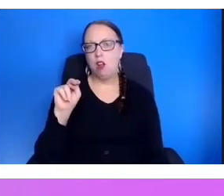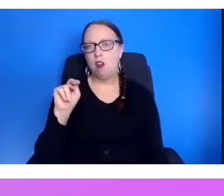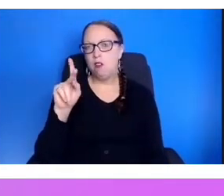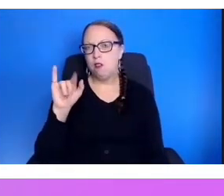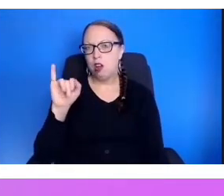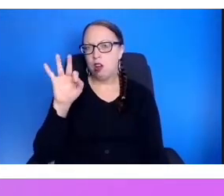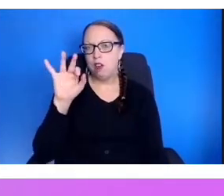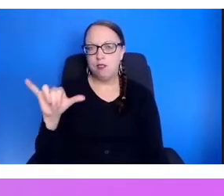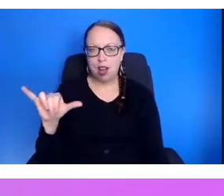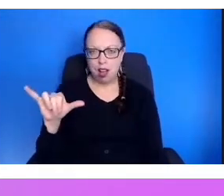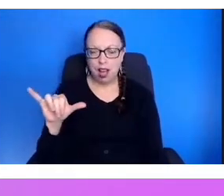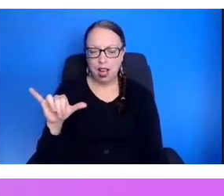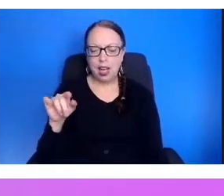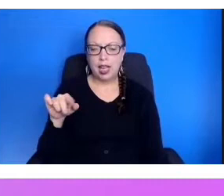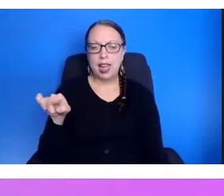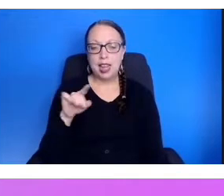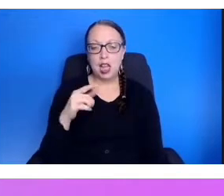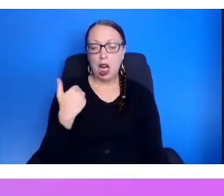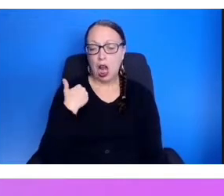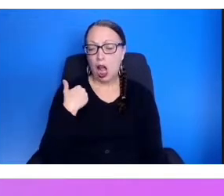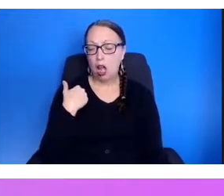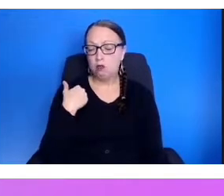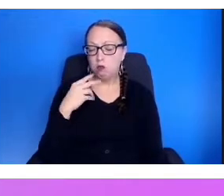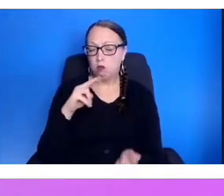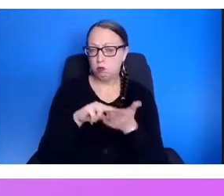they serve a purpose no question about that